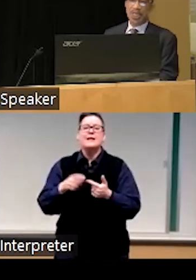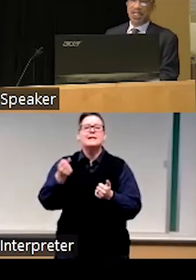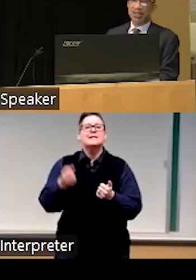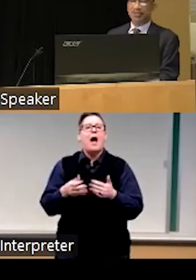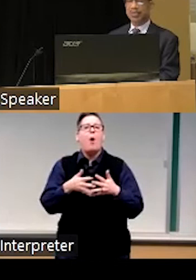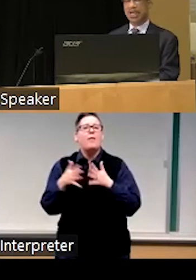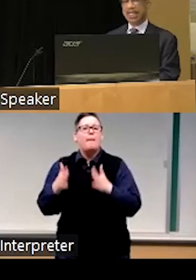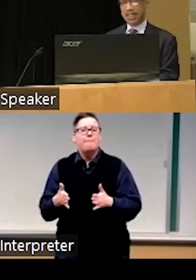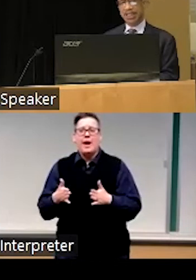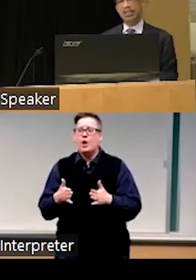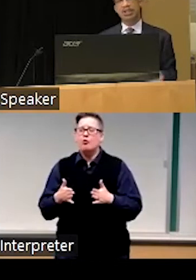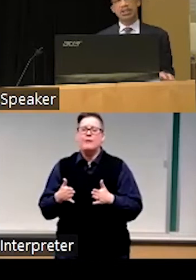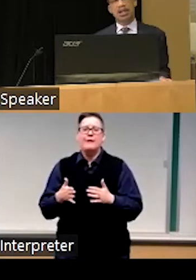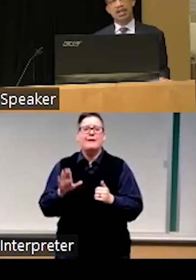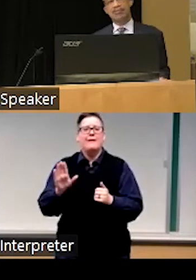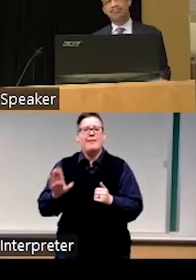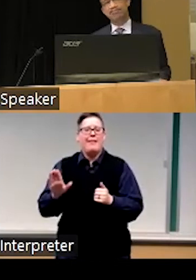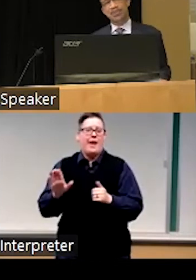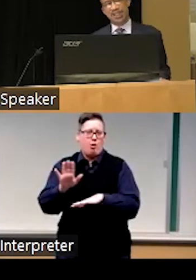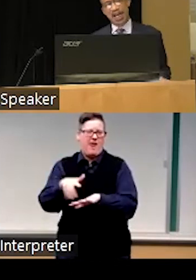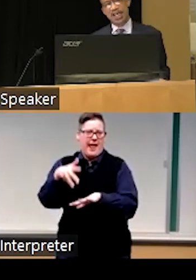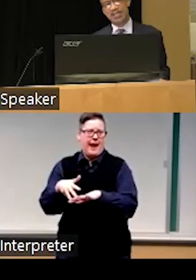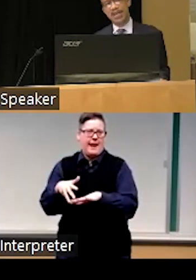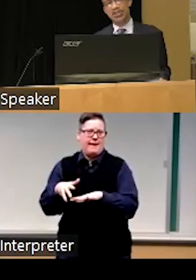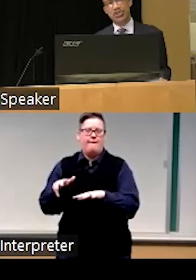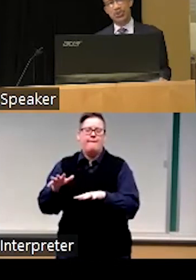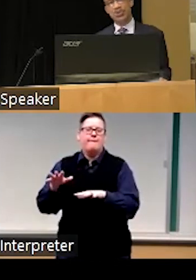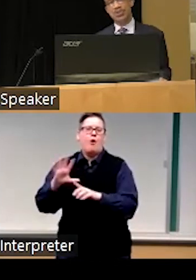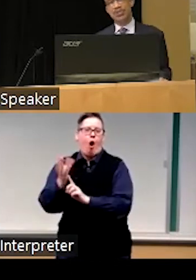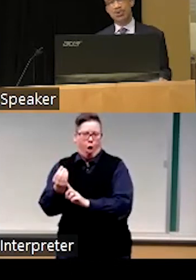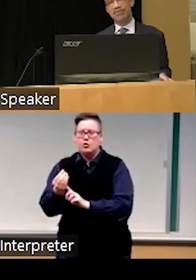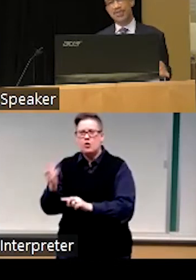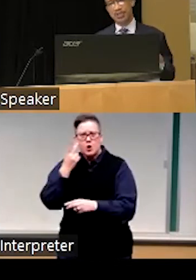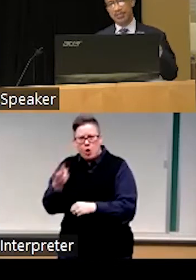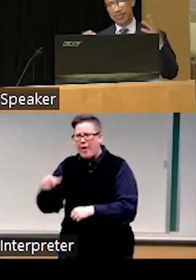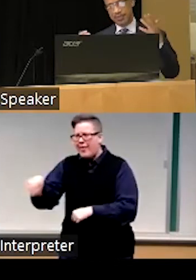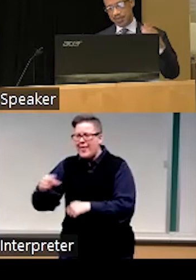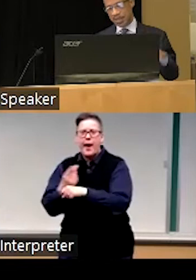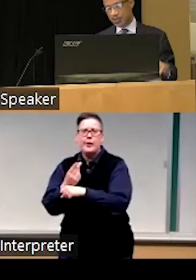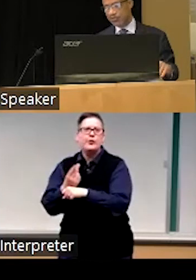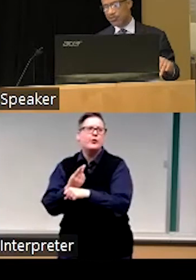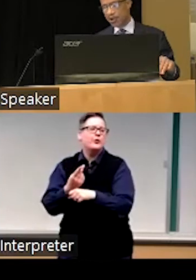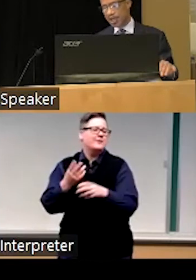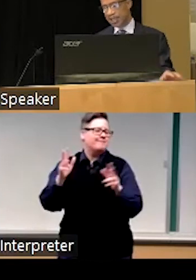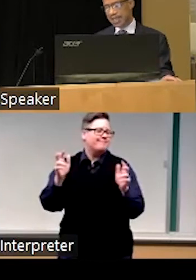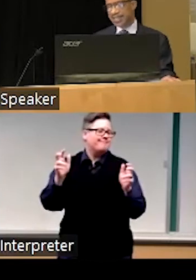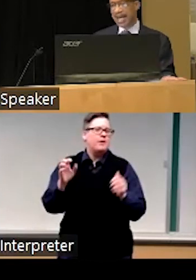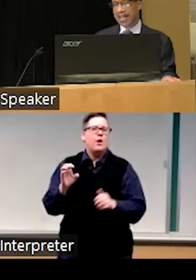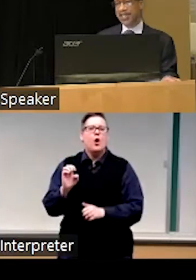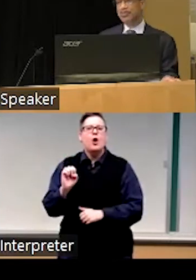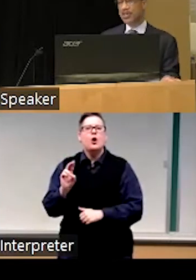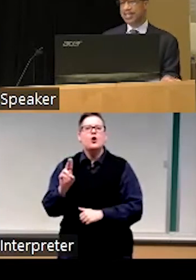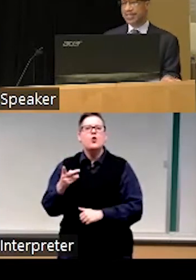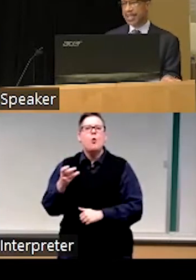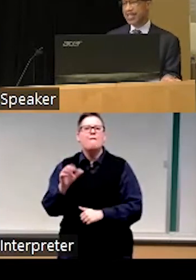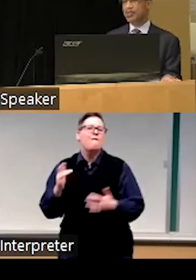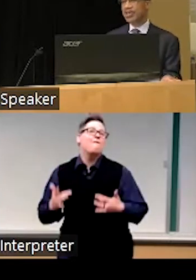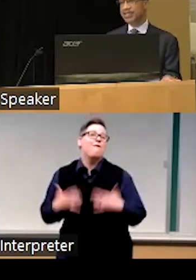uh Indian societies that use the sort of the euphoric ecstatic experiences that he experienced